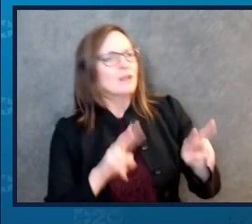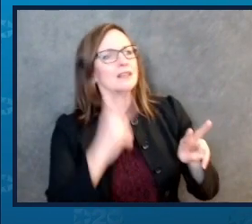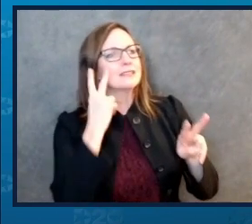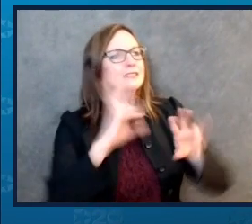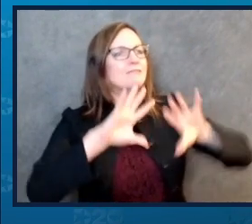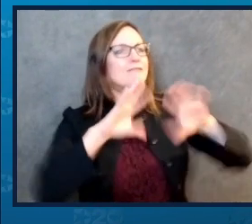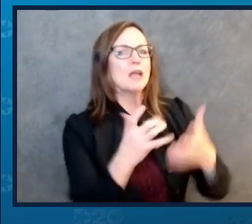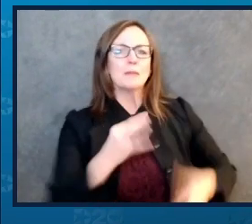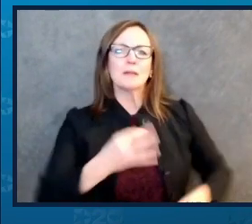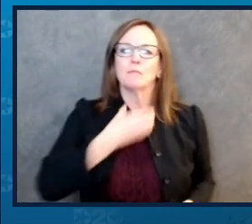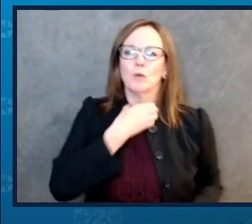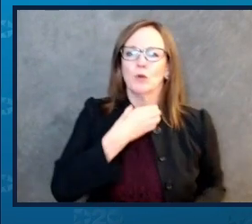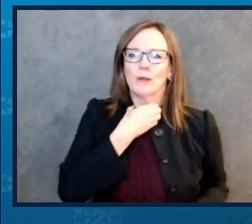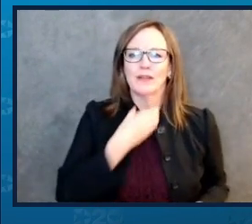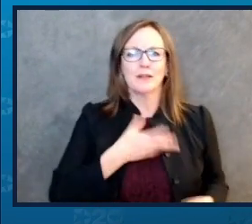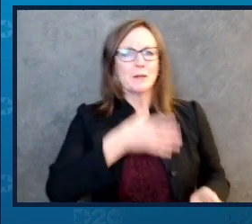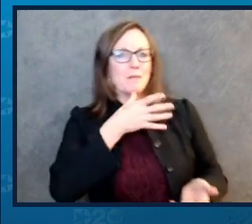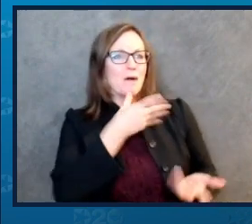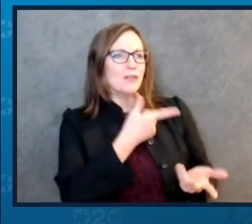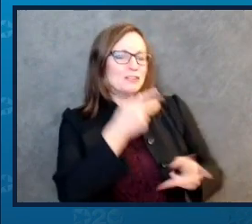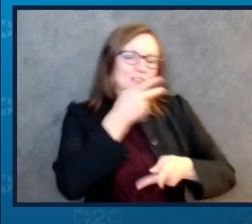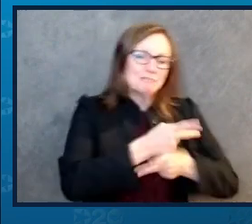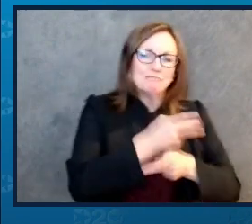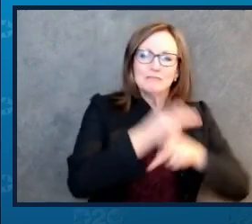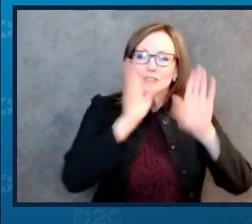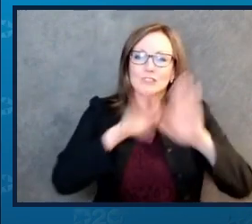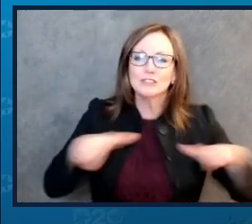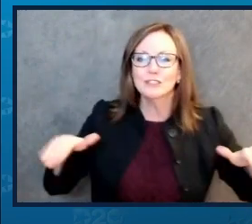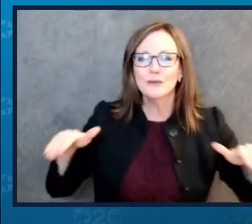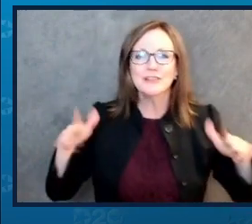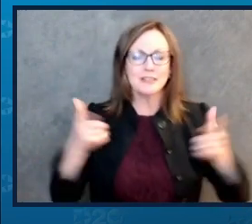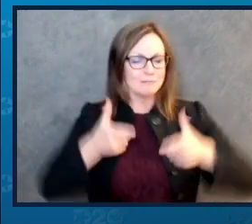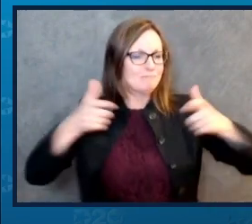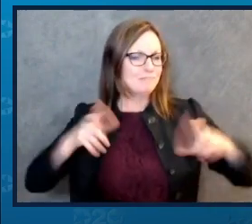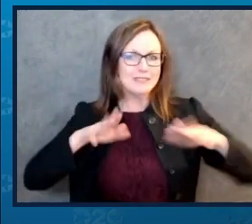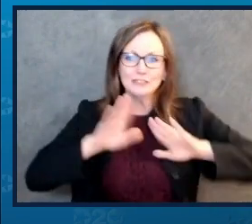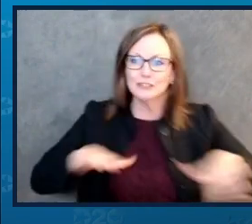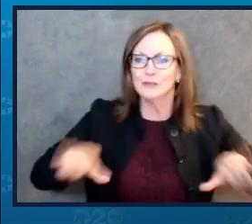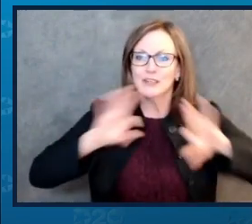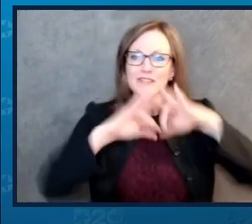WE ARE AMERICAN FAMILIES. WE NEED A PRESIDENT WHO WILL